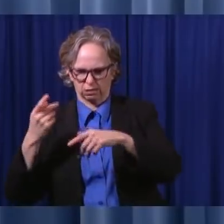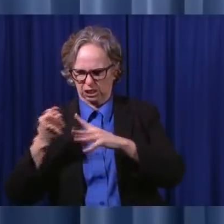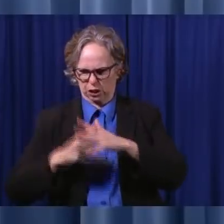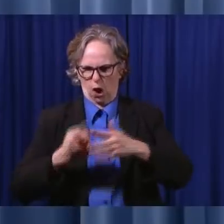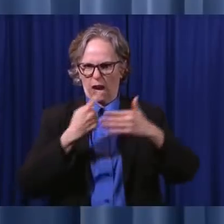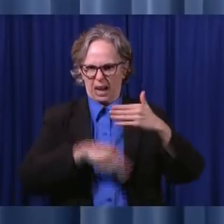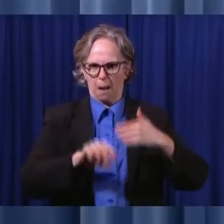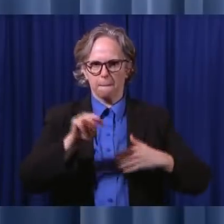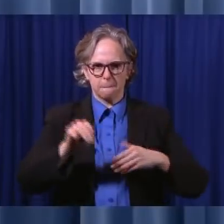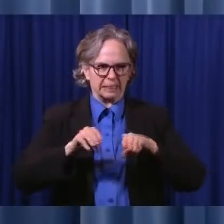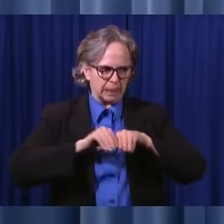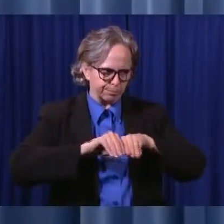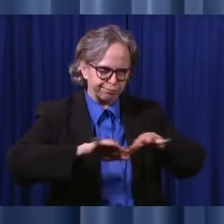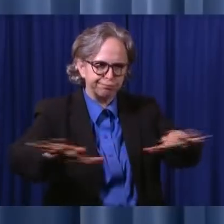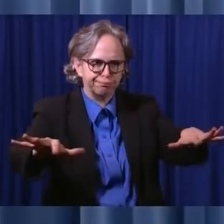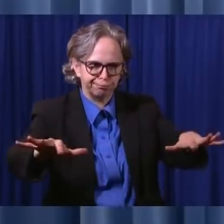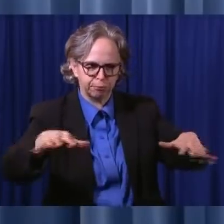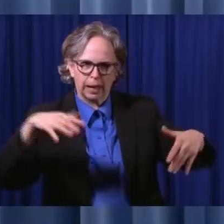WE HAVE THE TESTING, NATIONAL